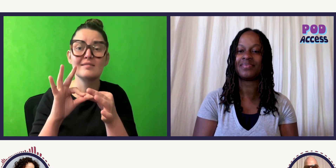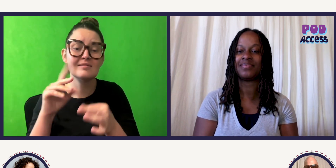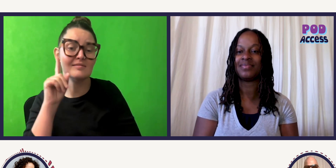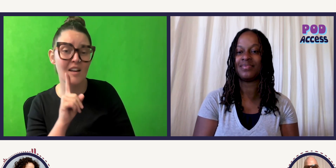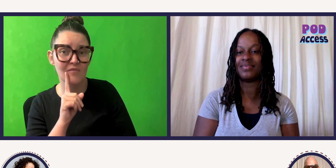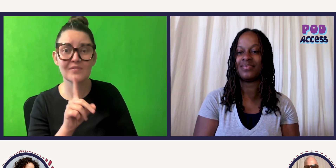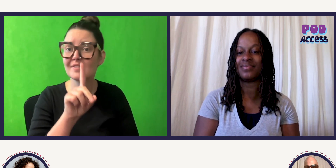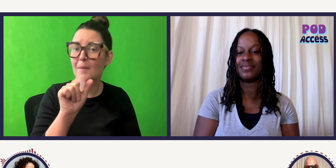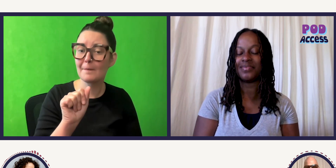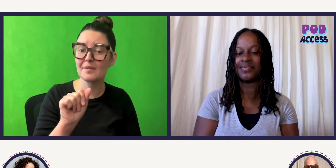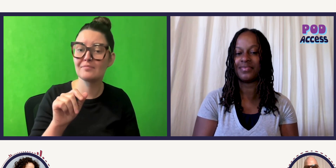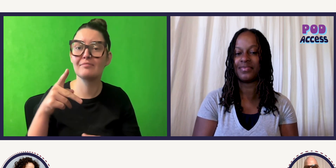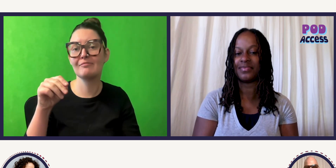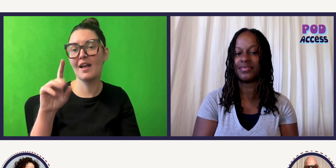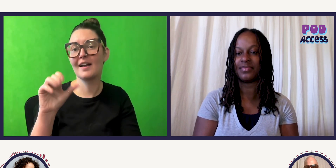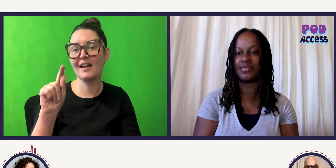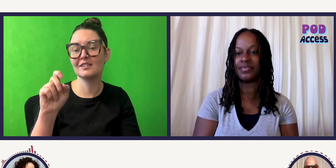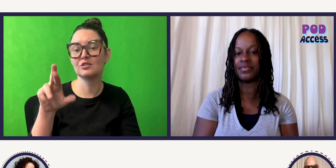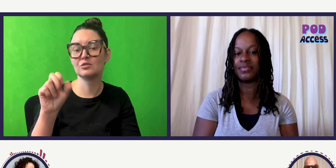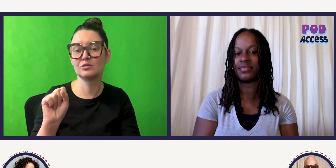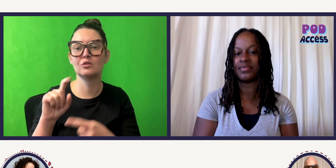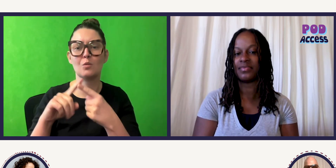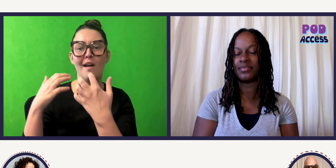Connecting d/Deaf and disabled podcasters to audiences and each other.